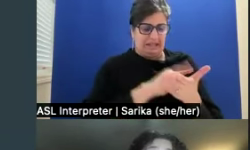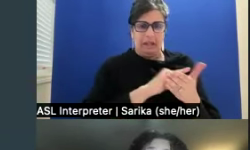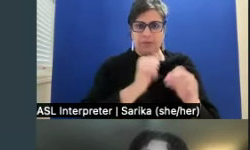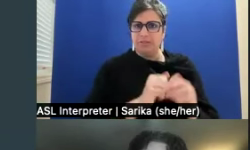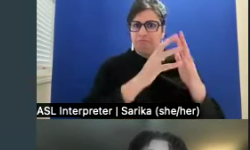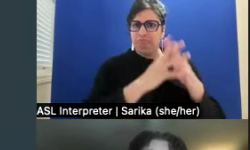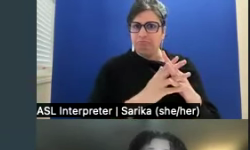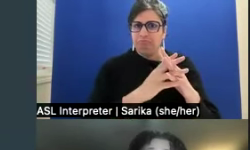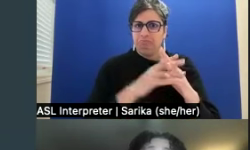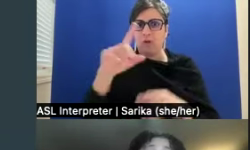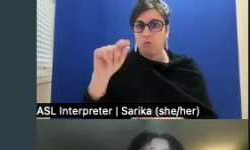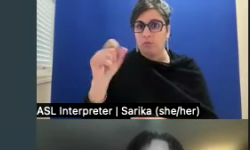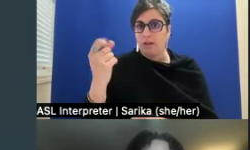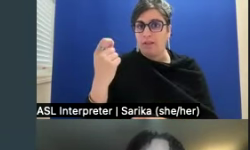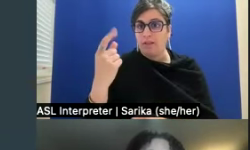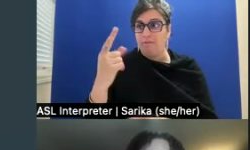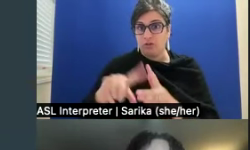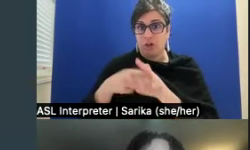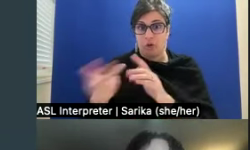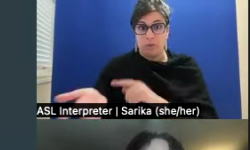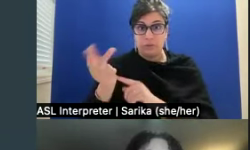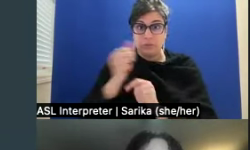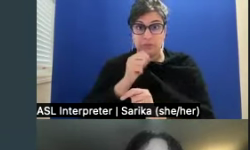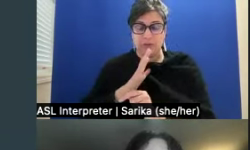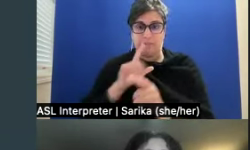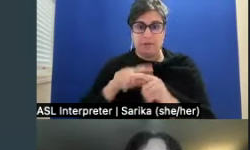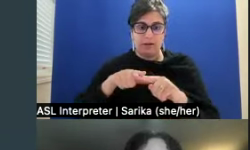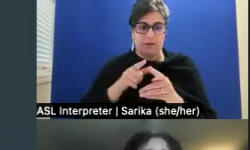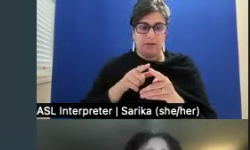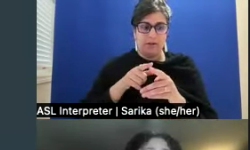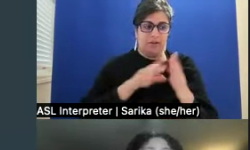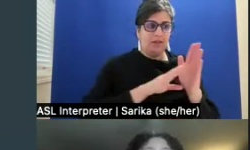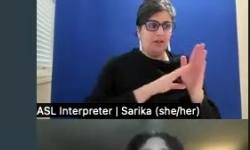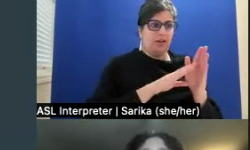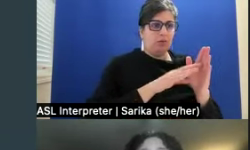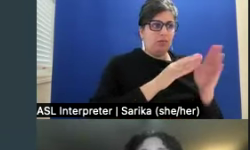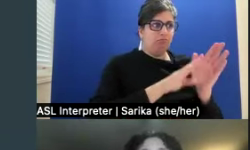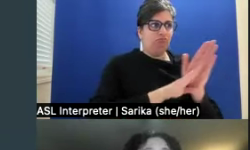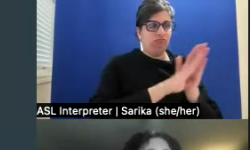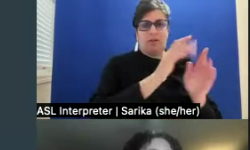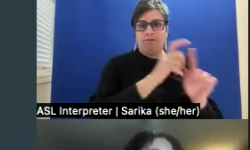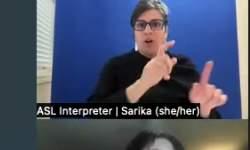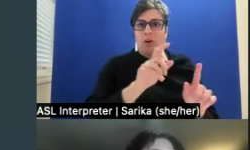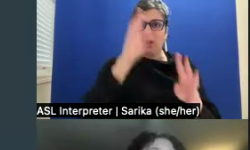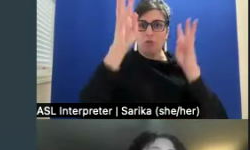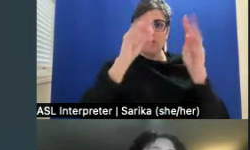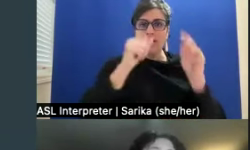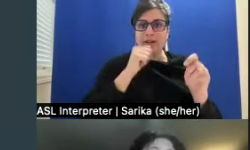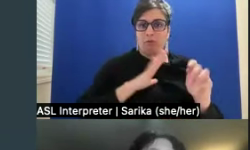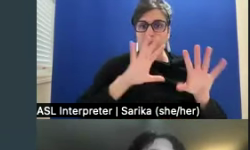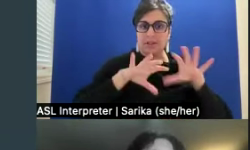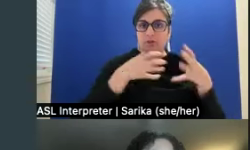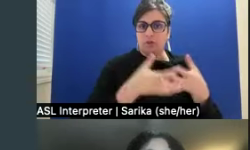three women, but emerged out of, Creative Women's Circle, that met weekly and, 2000,